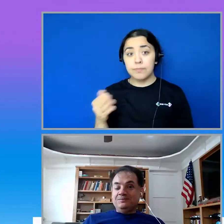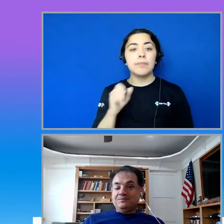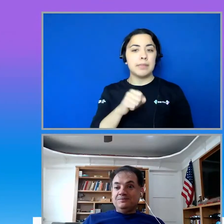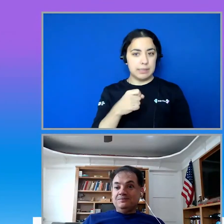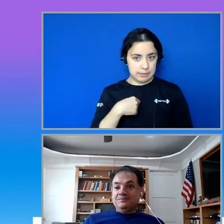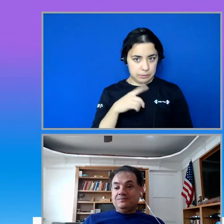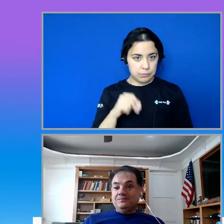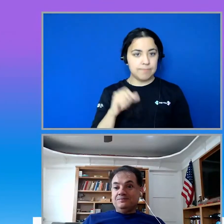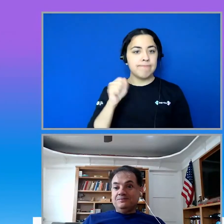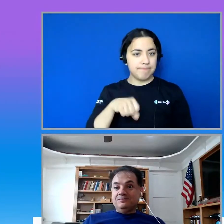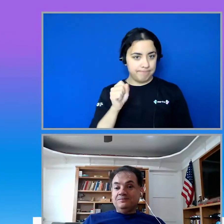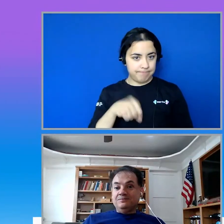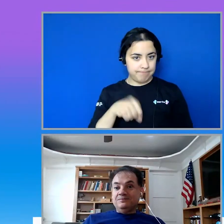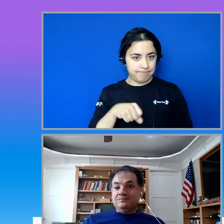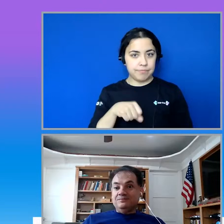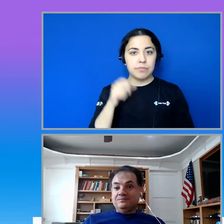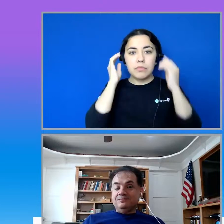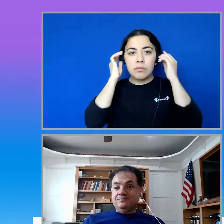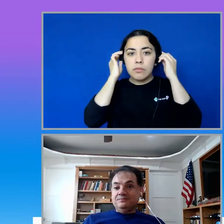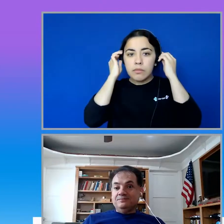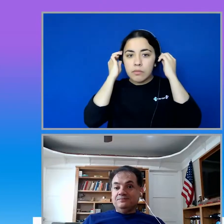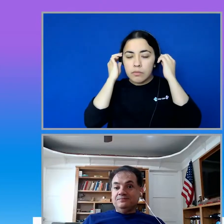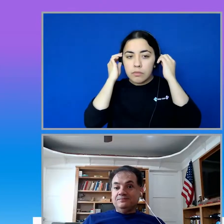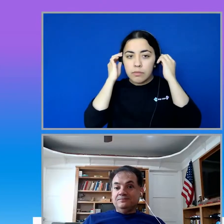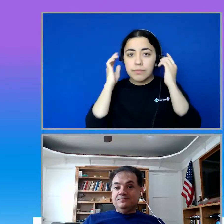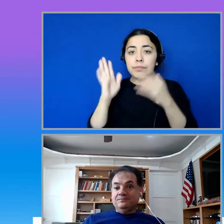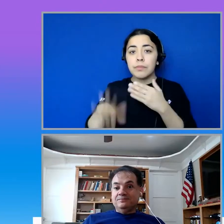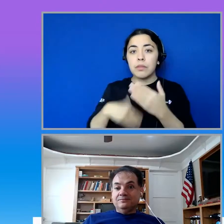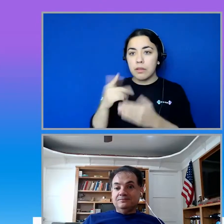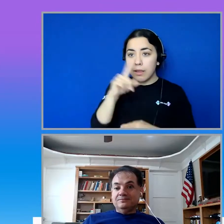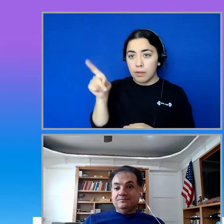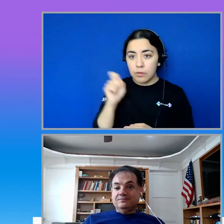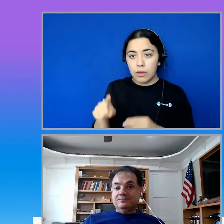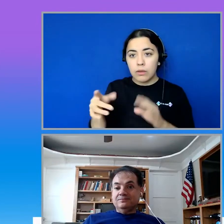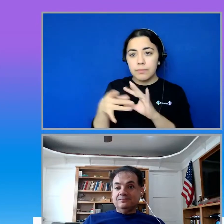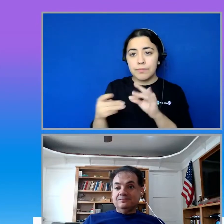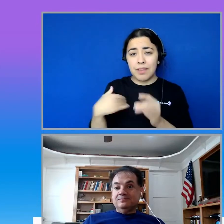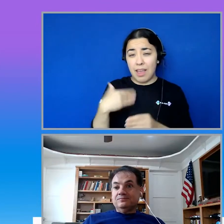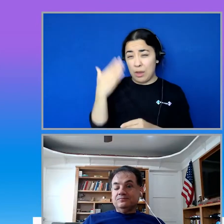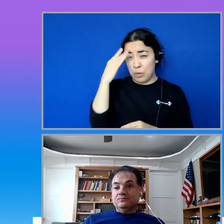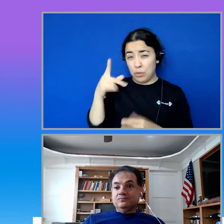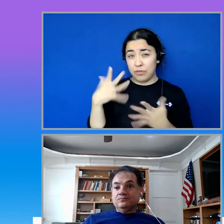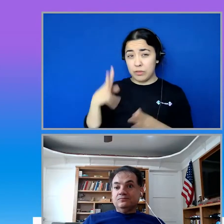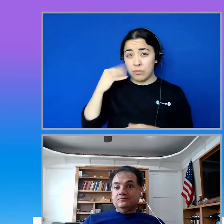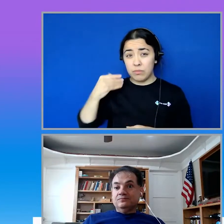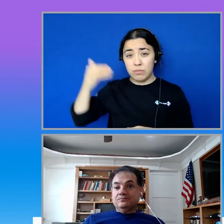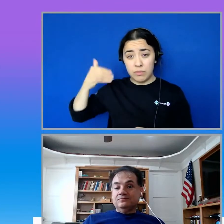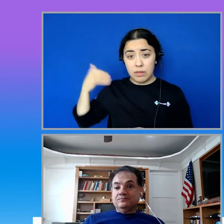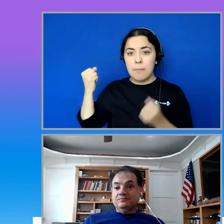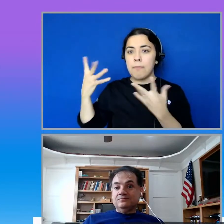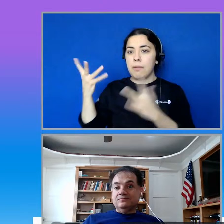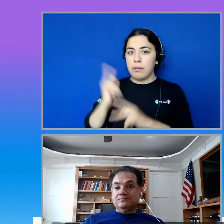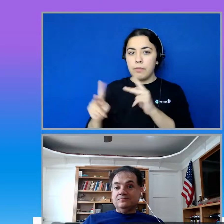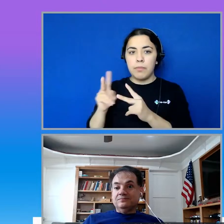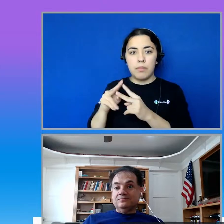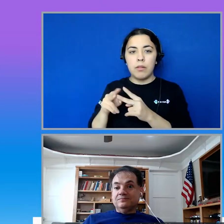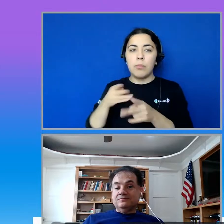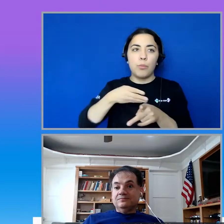question. I do, I do this next question states I'm sure you've come